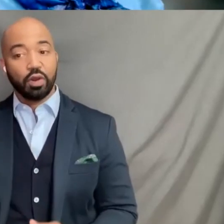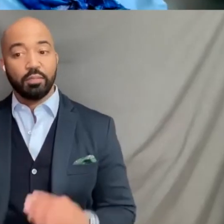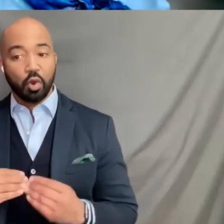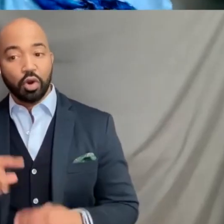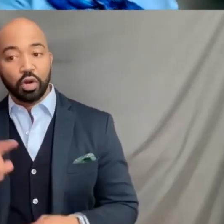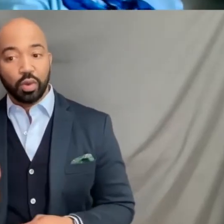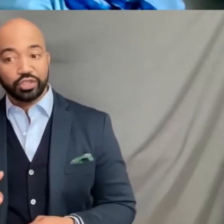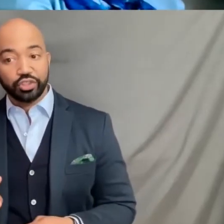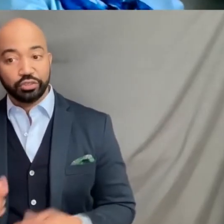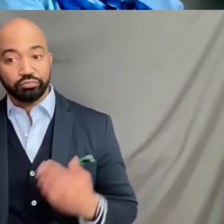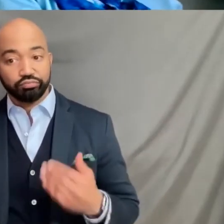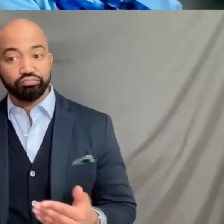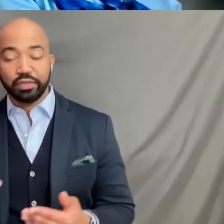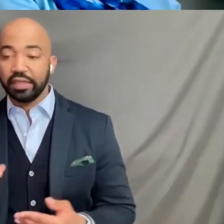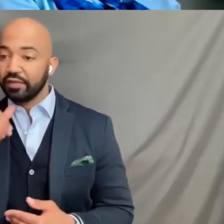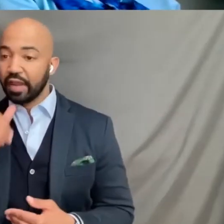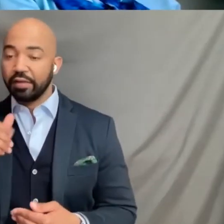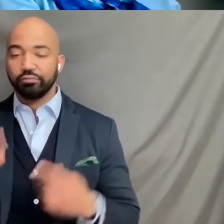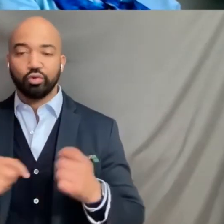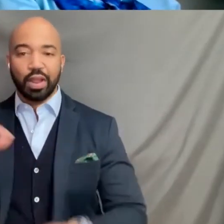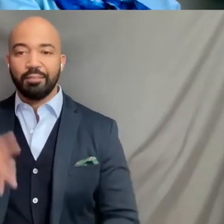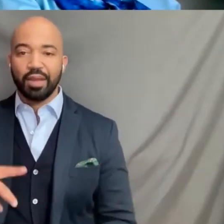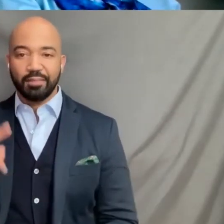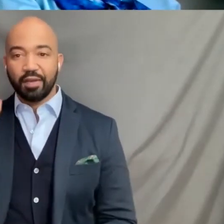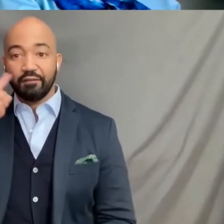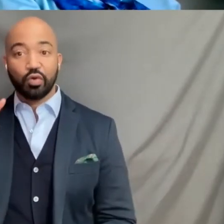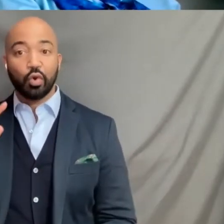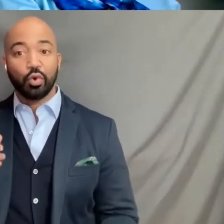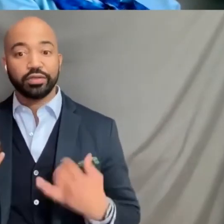and if not, let's wrap up for today.